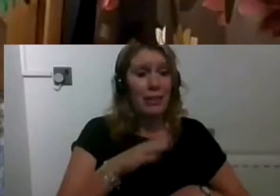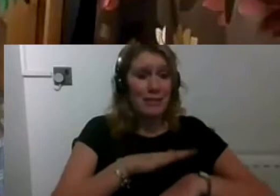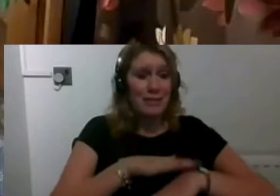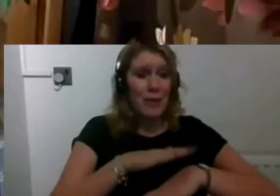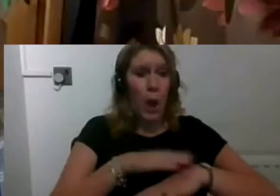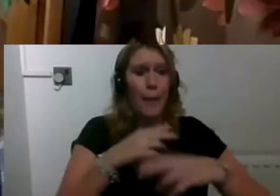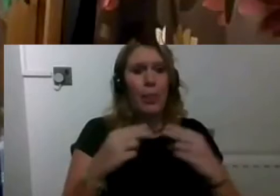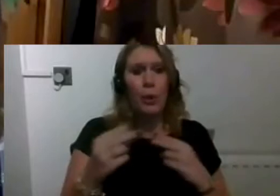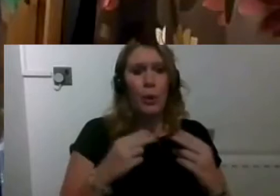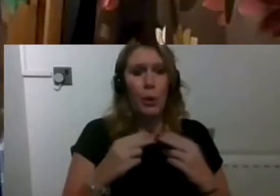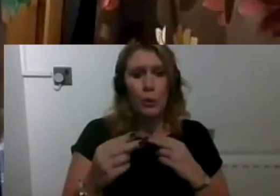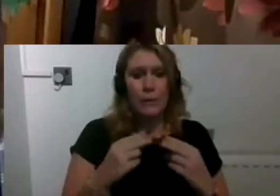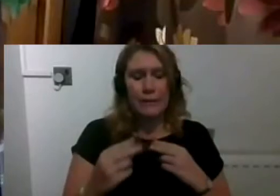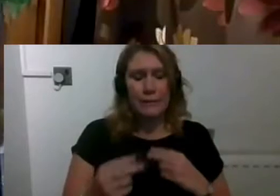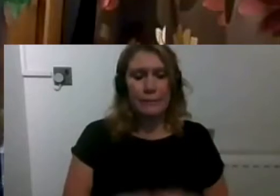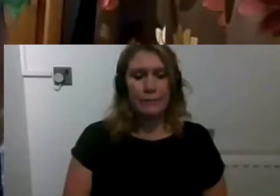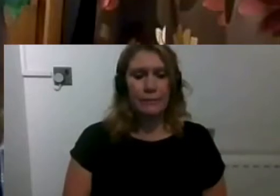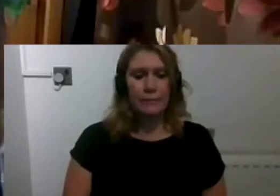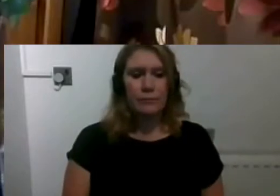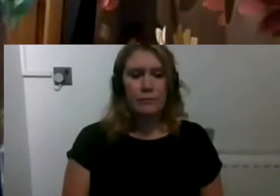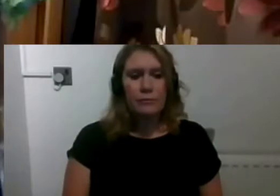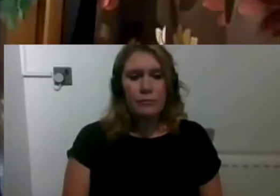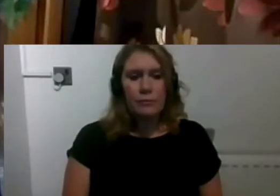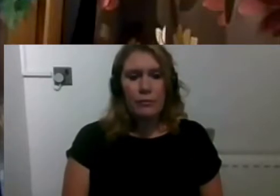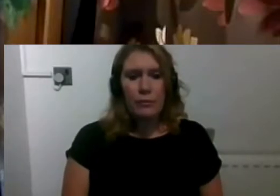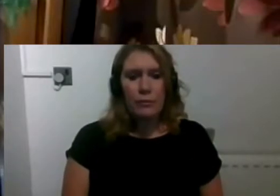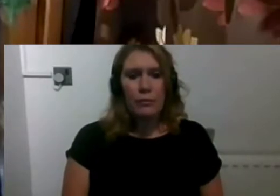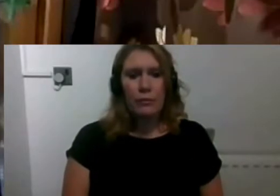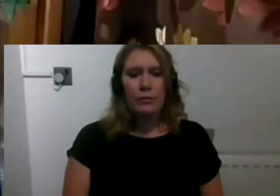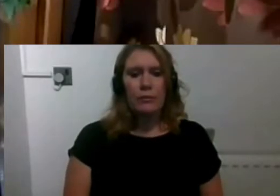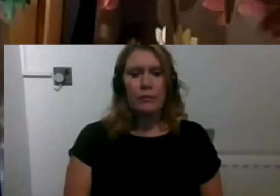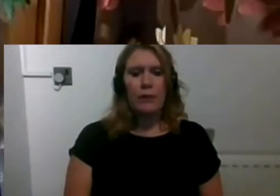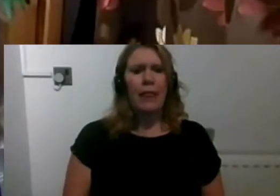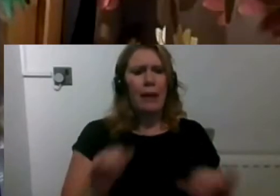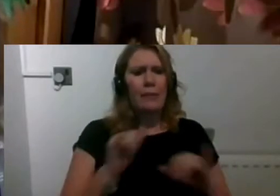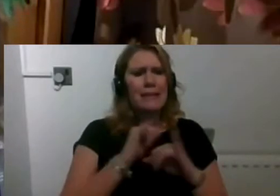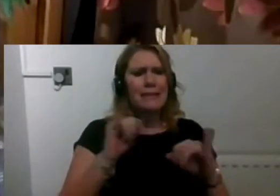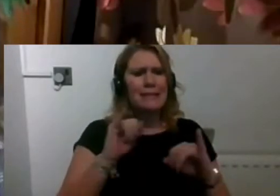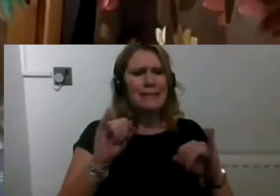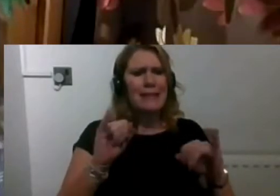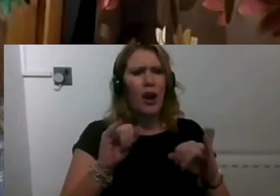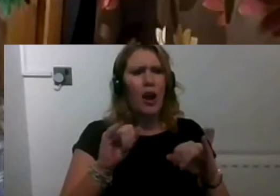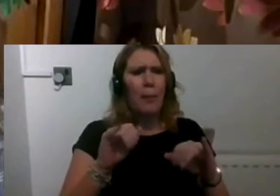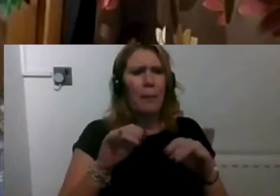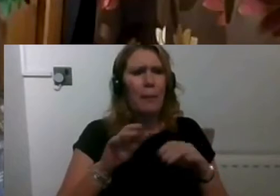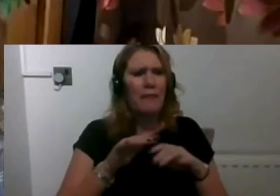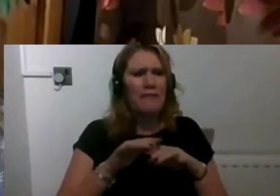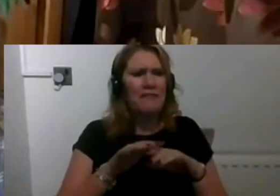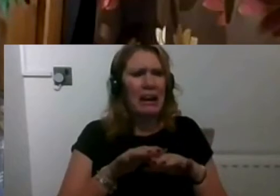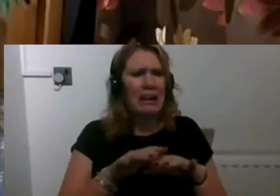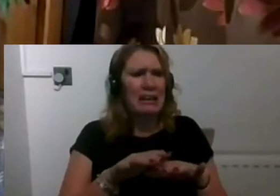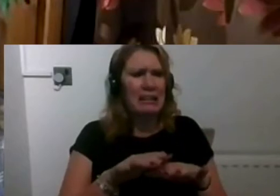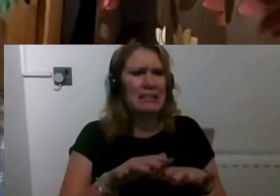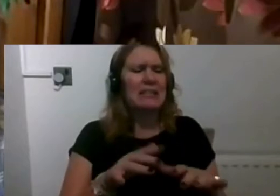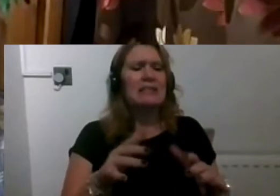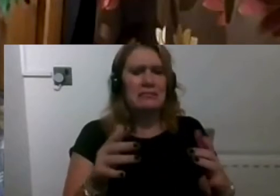the news there was this terrible fungus called chalara dieback which is attacking